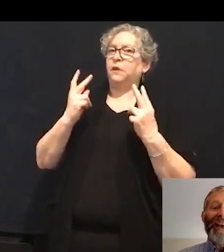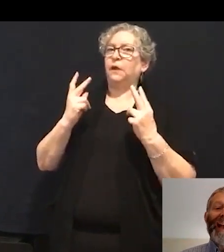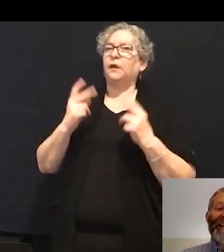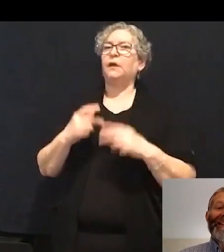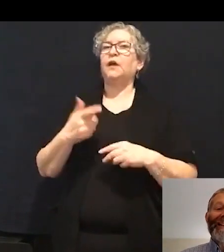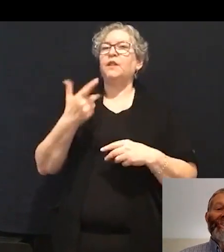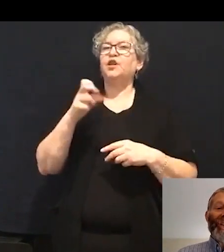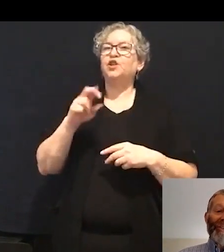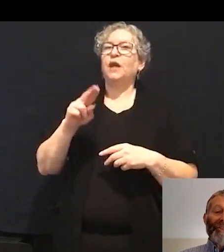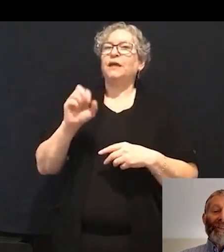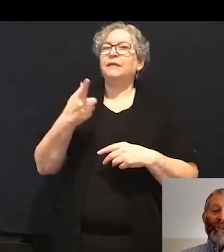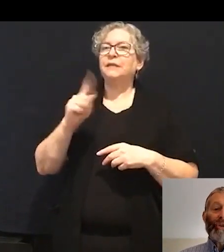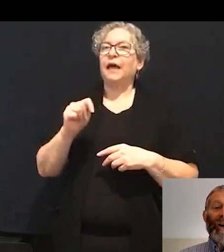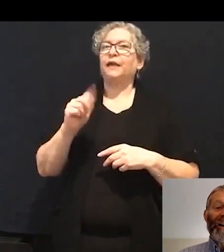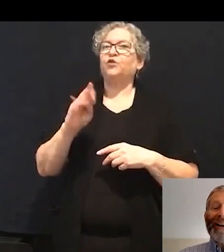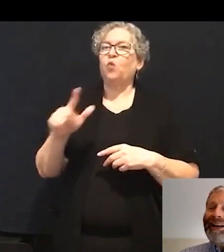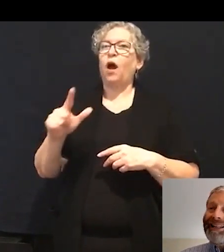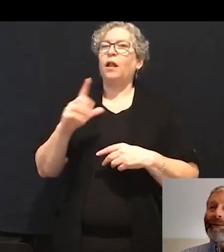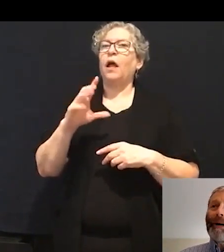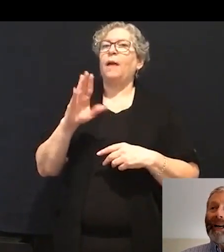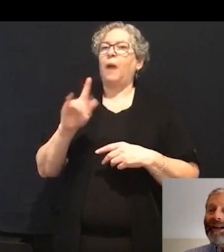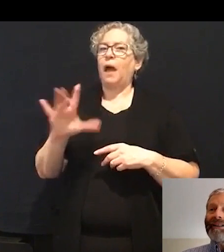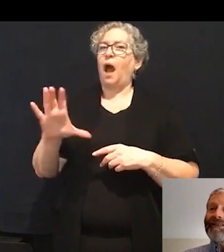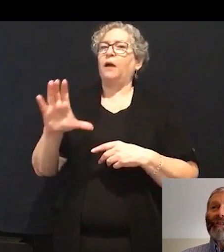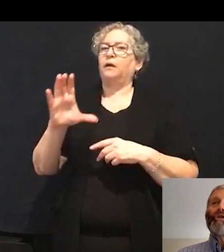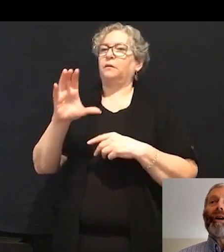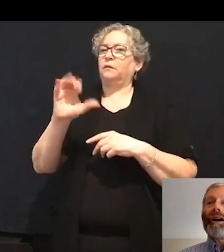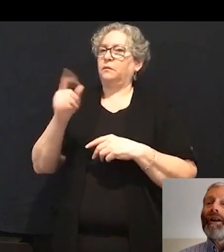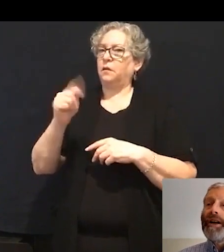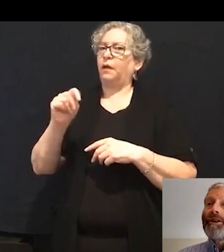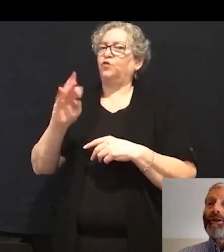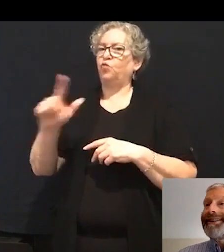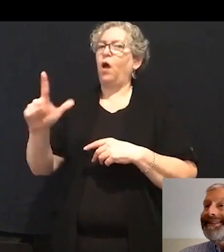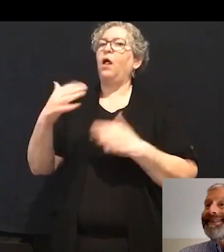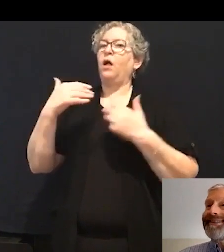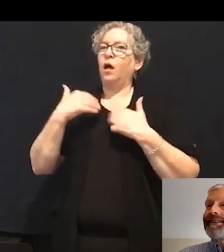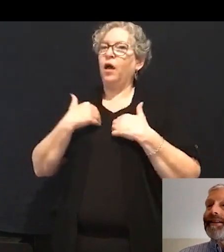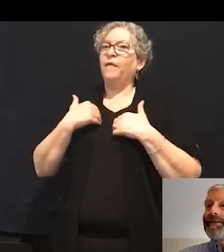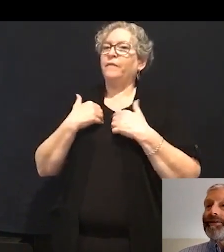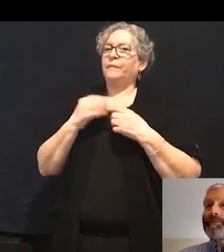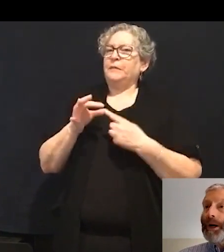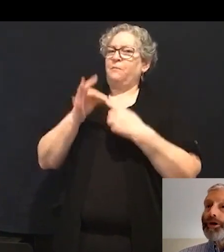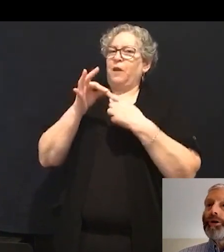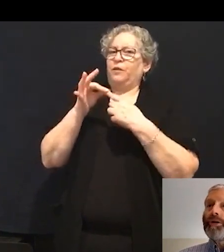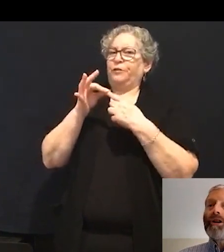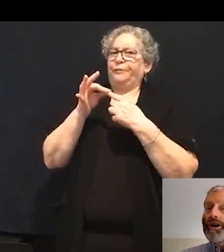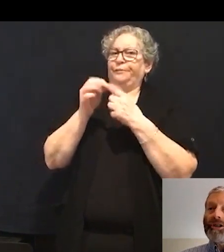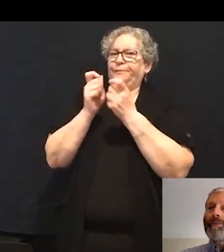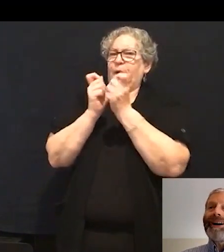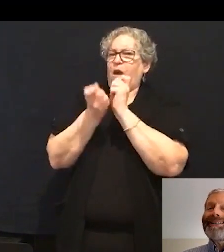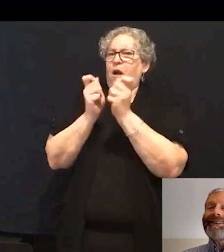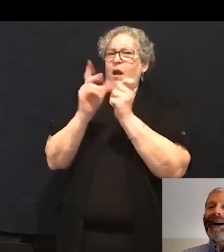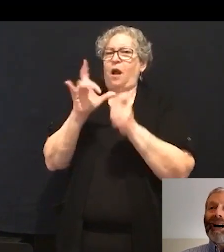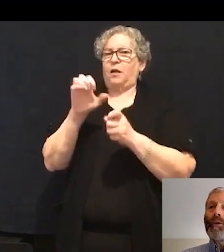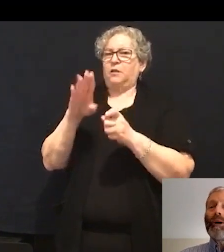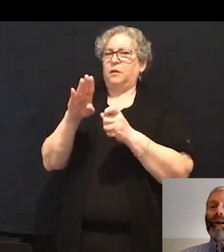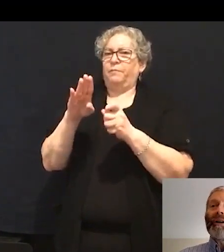And in the GenSight trial and the Bionic Sight trial, there is special customized eyewear